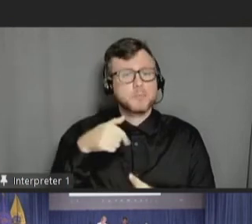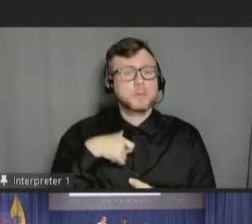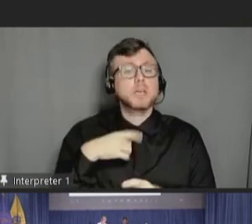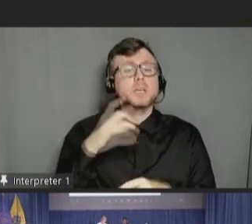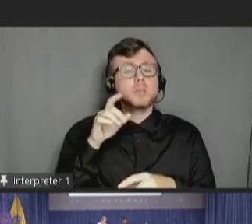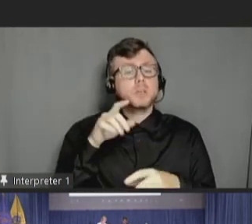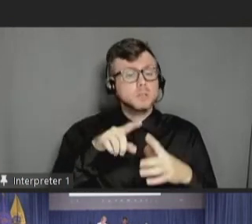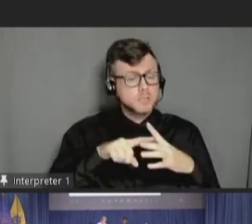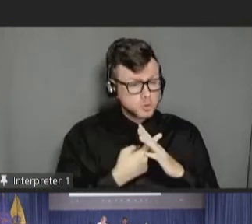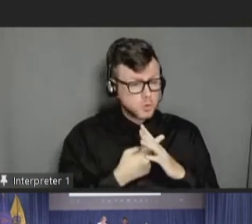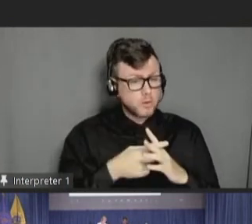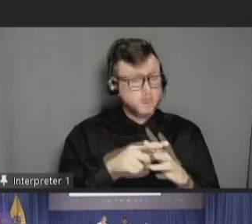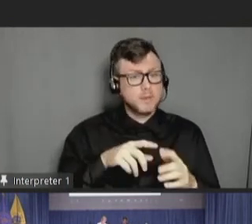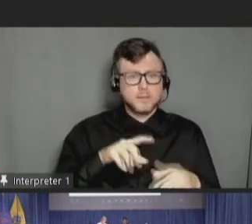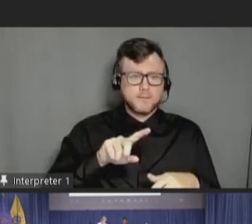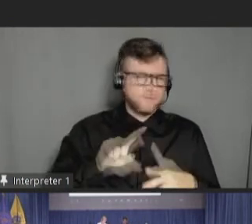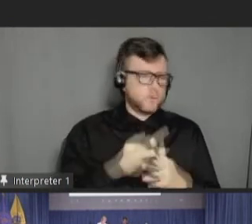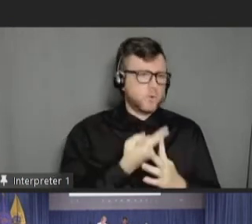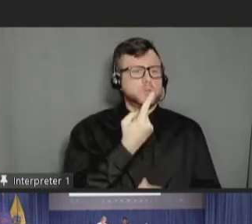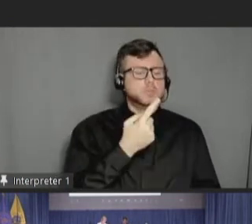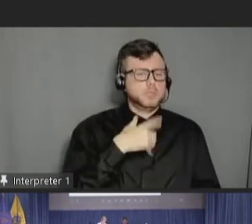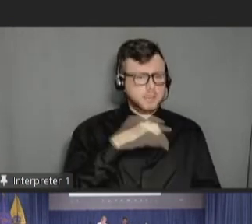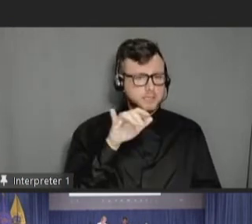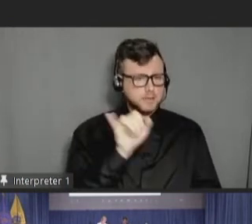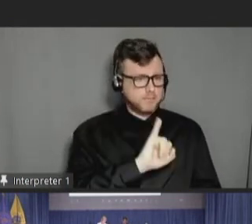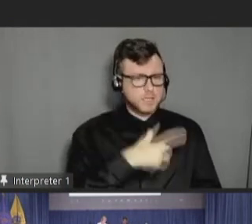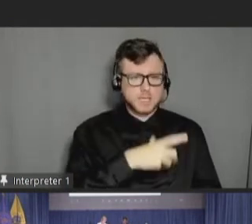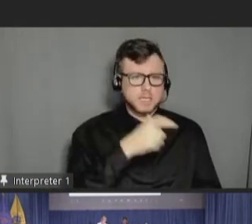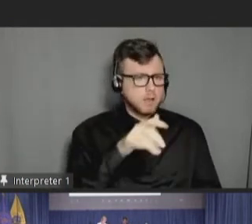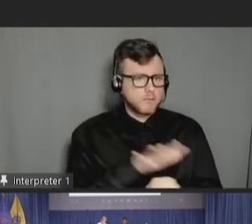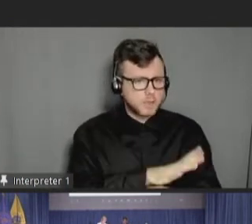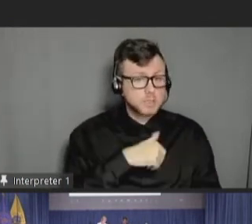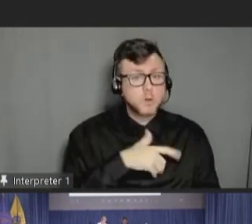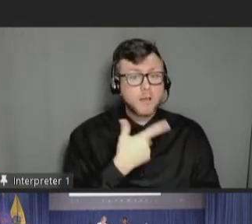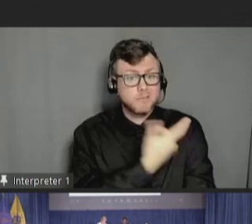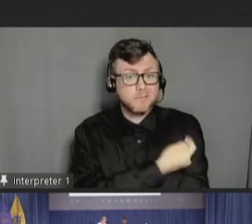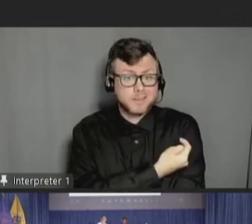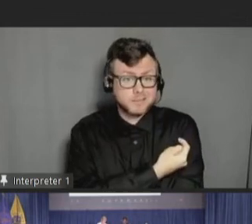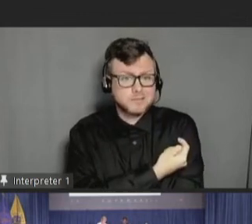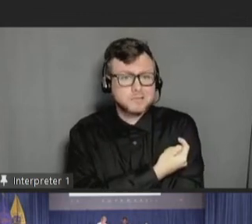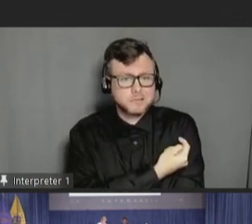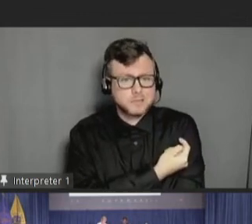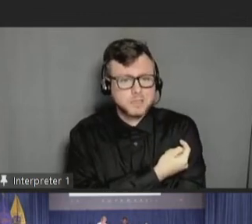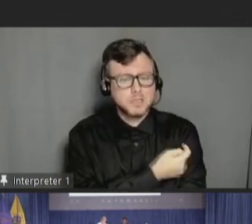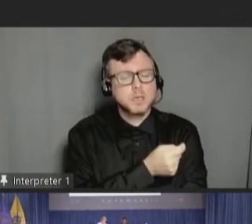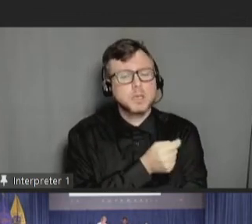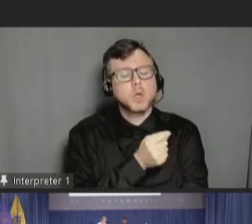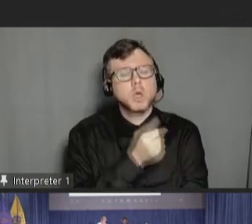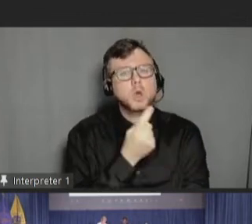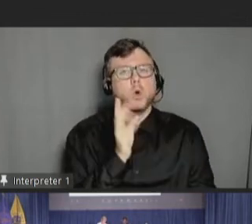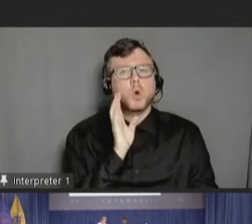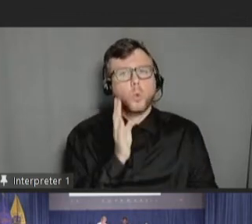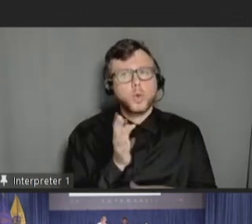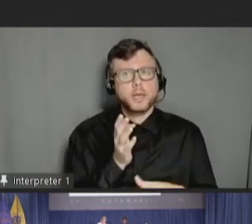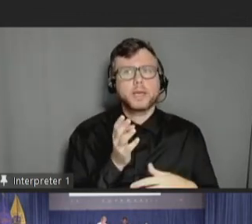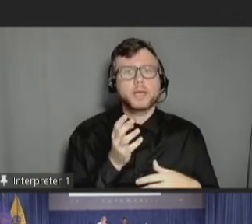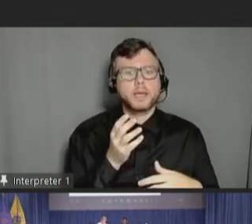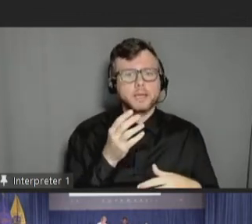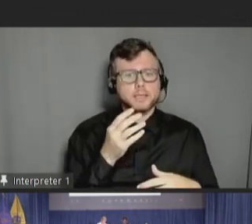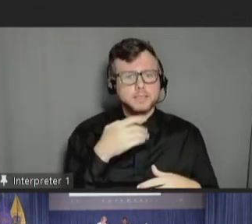is not complete, and a vaccine is currently -- should currently fine enhanced this process,